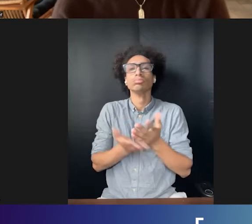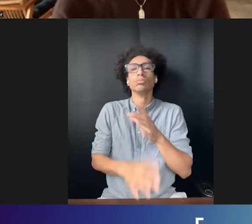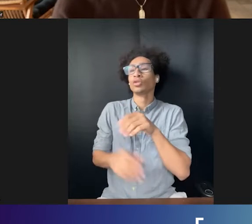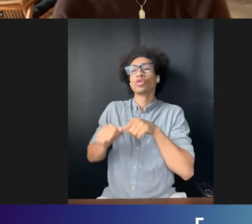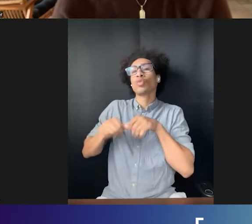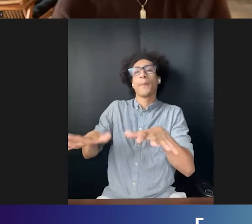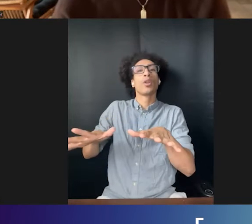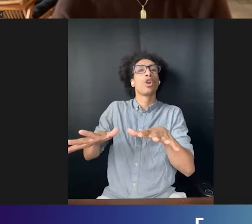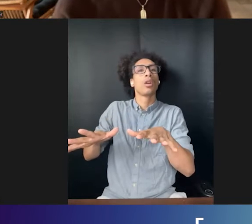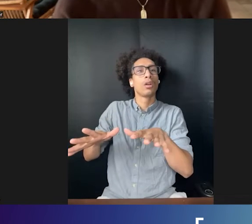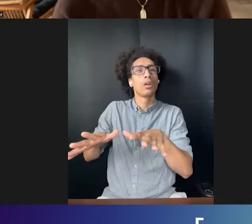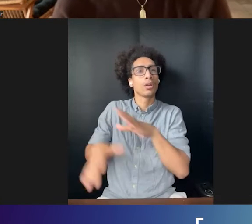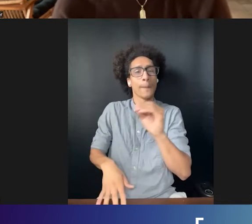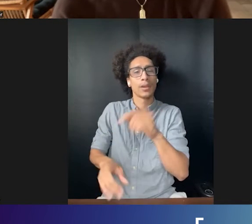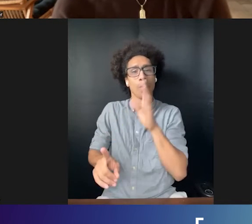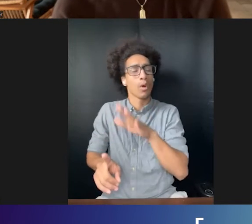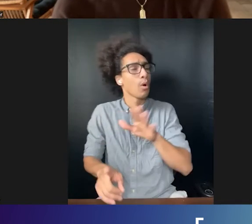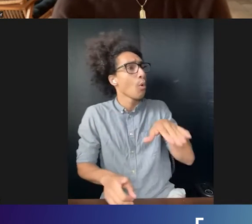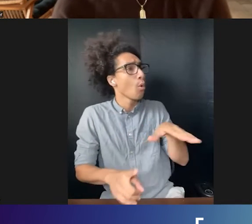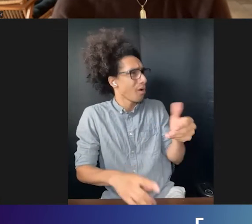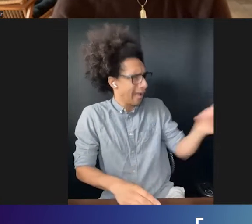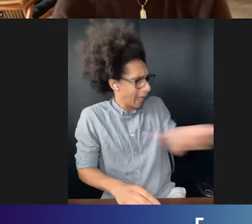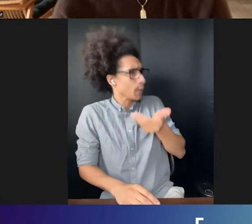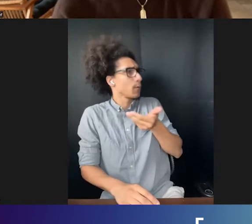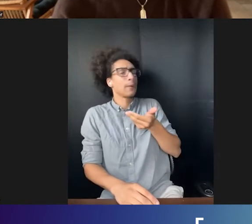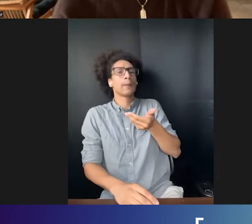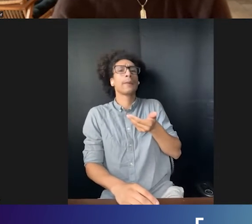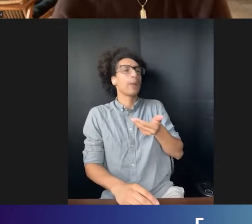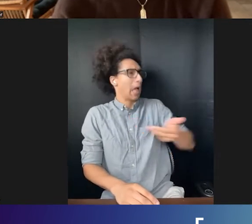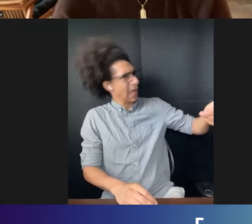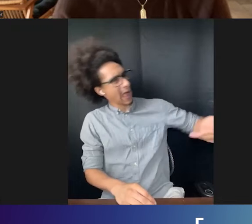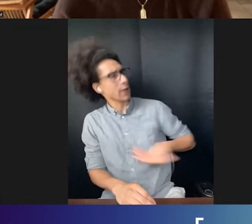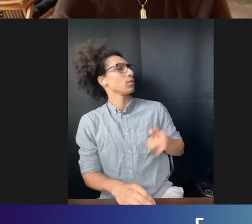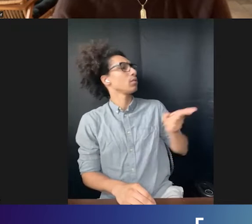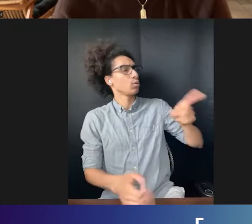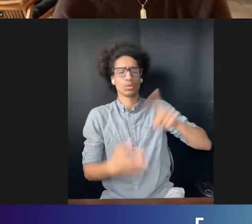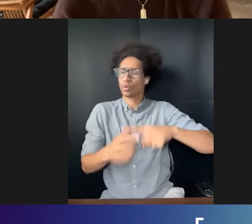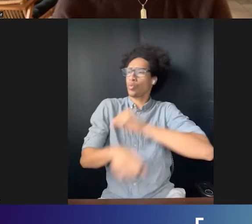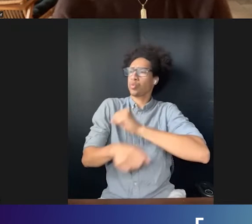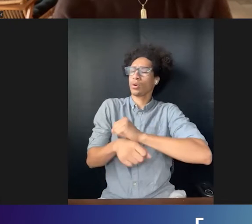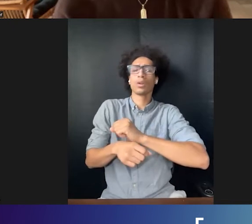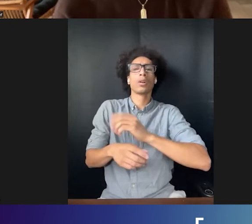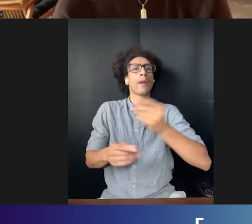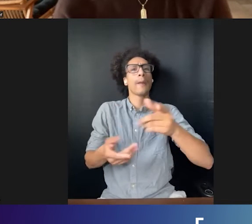film work where now you're fully disempowered as a filmmaker? You know, I spent seven years in total developing relationships and,